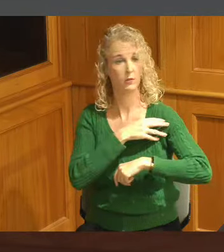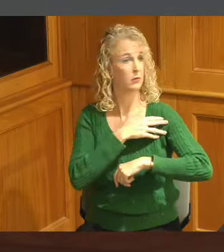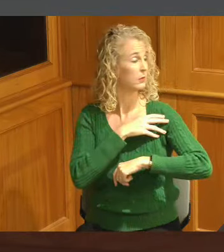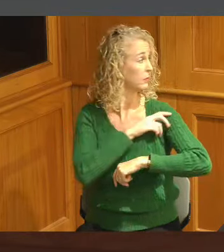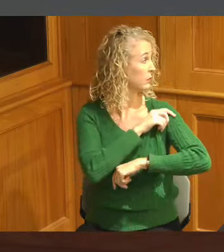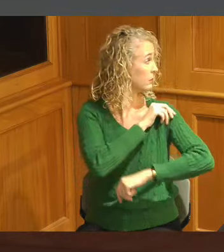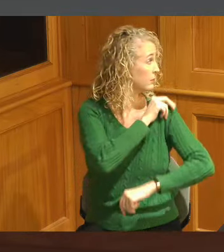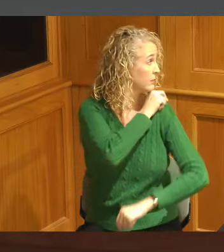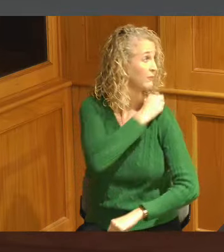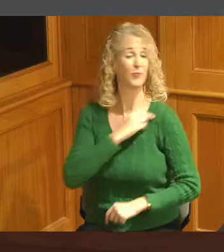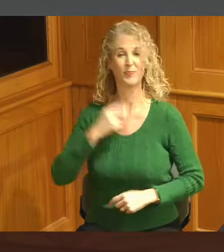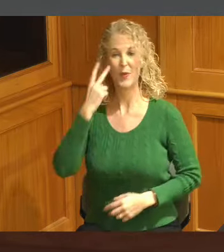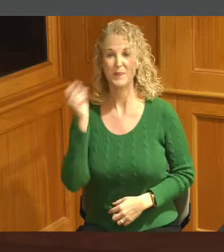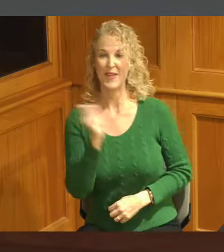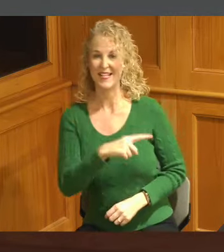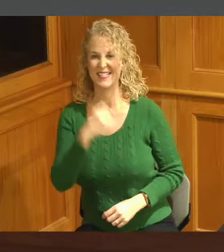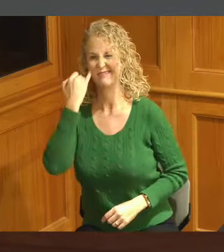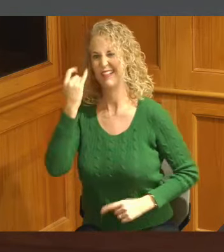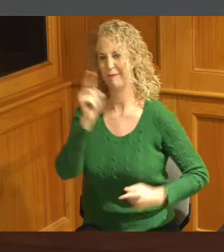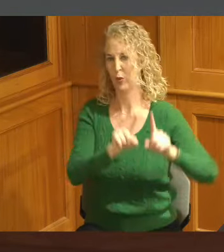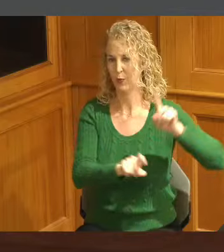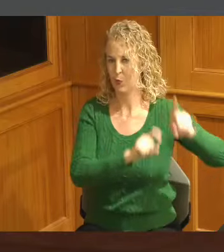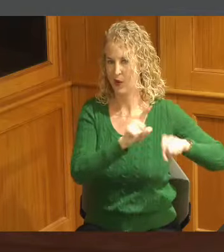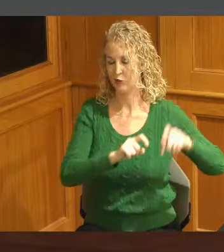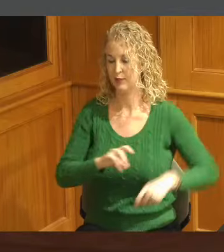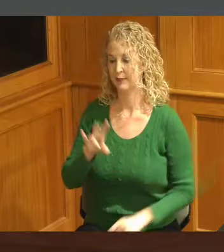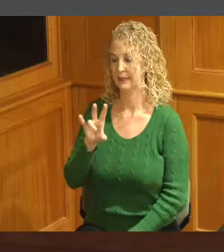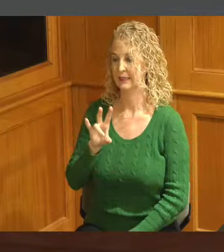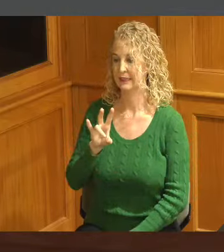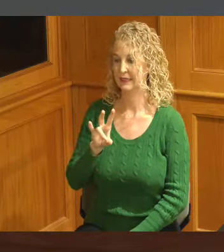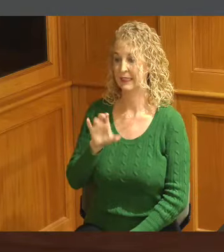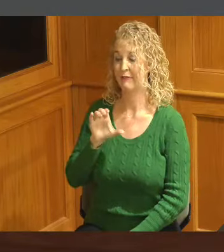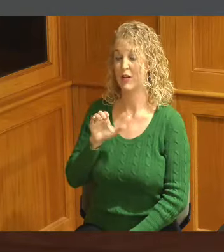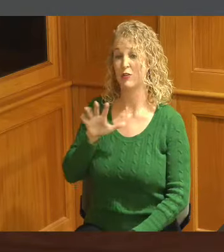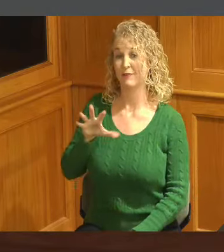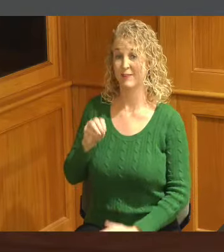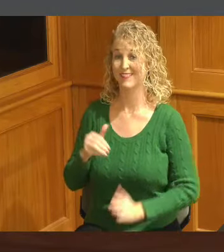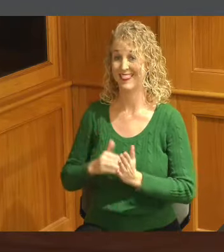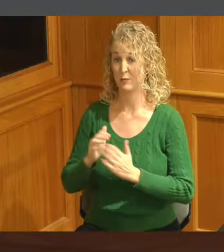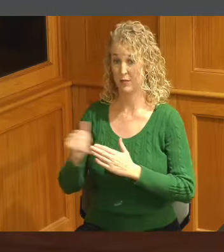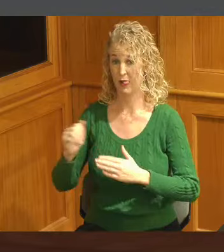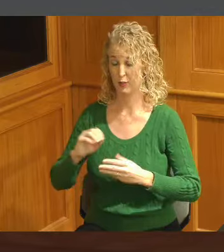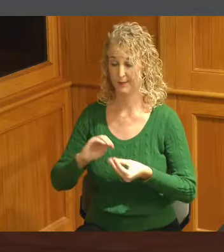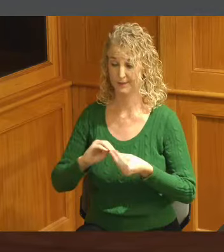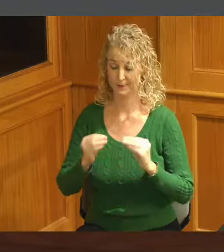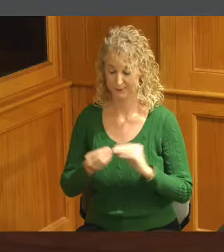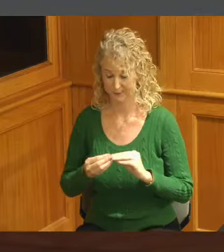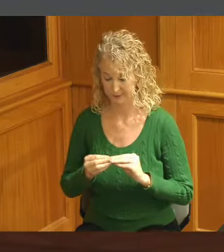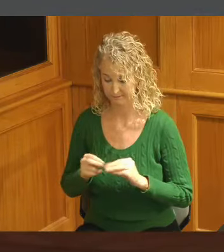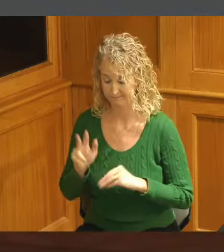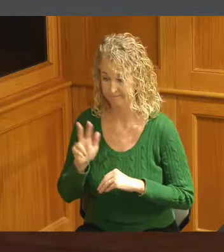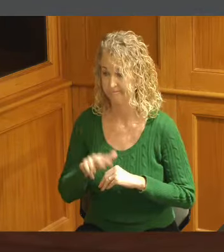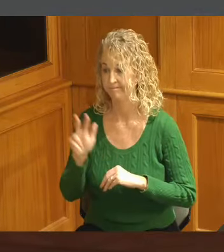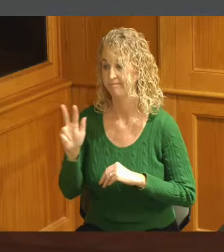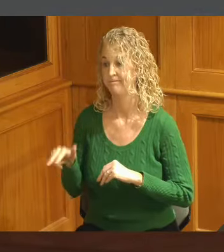other side of the room. if there's any questions, Commissioners, that's at 75 $750,000. Item 33.